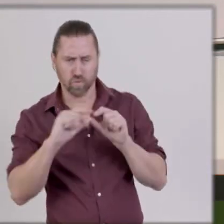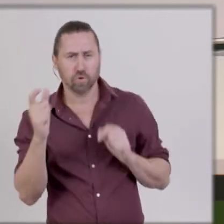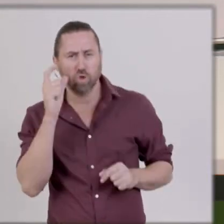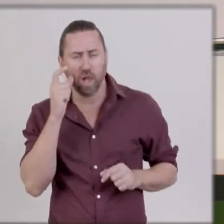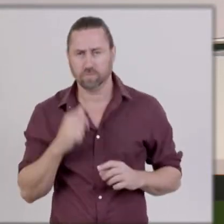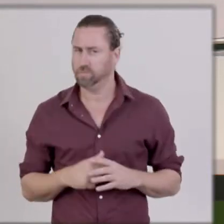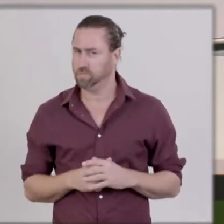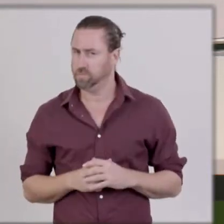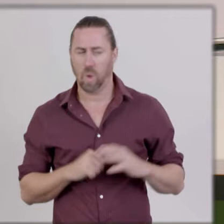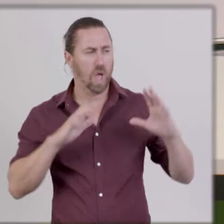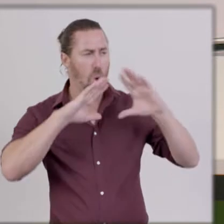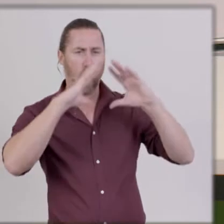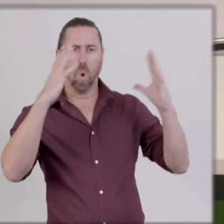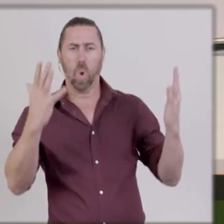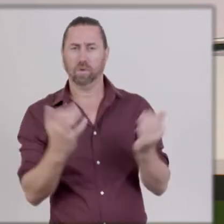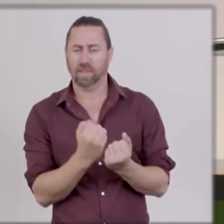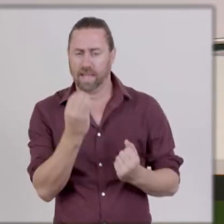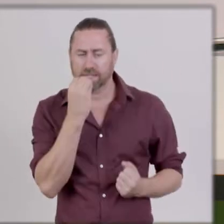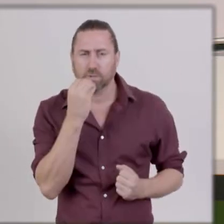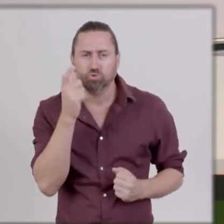How many chocolate bars were eaten altogether?